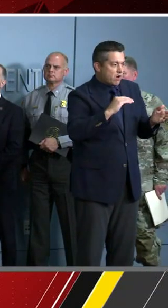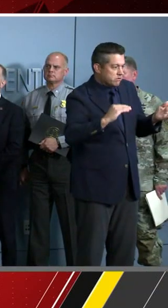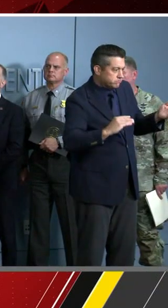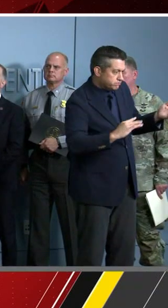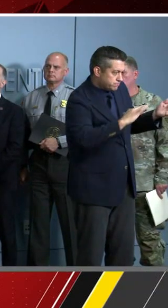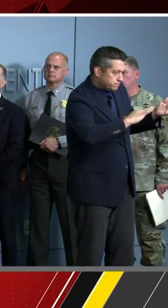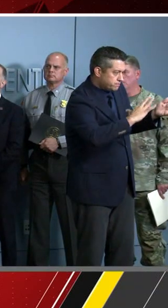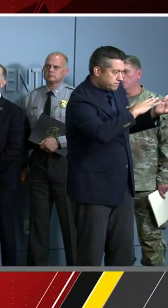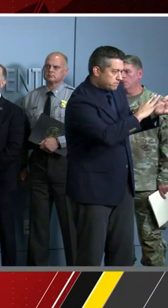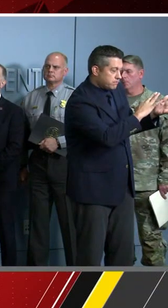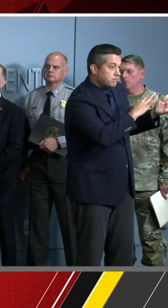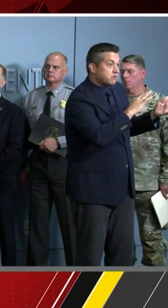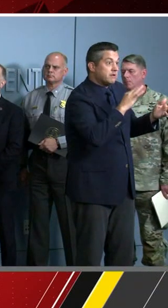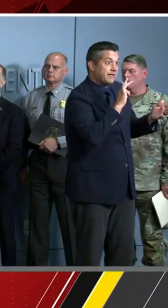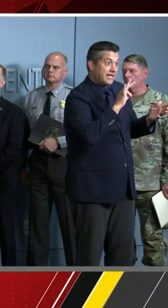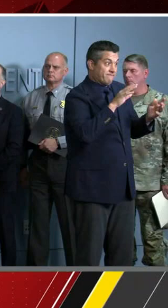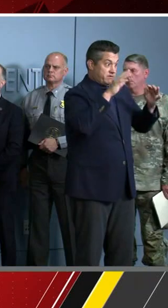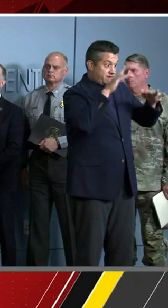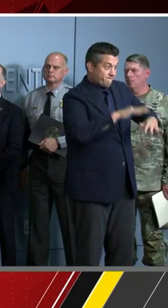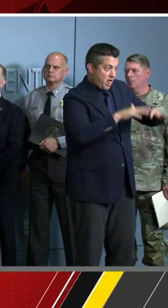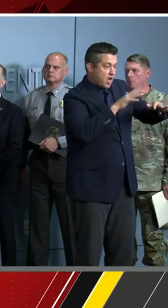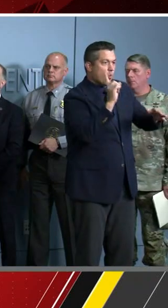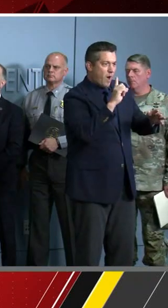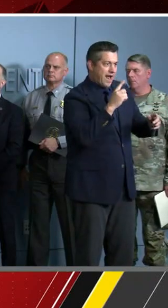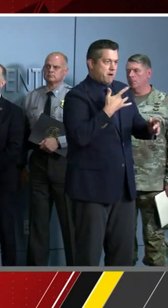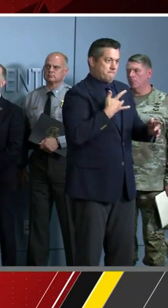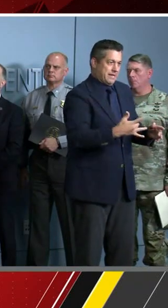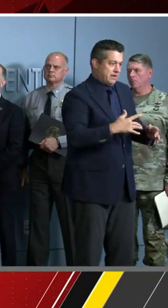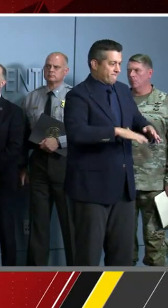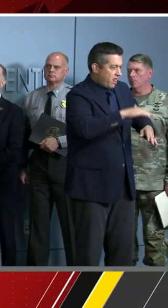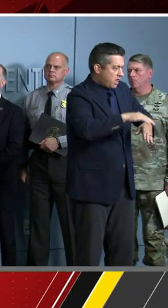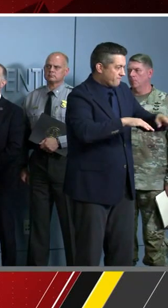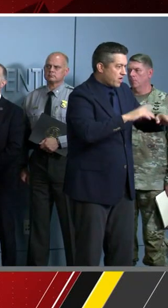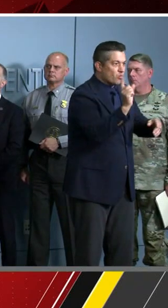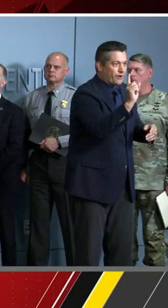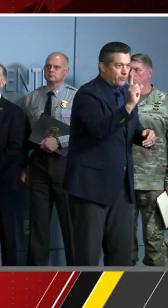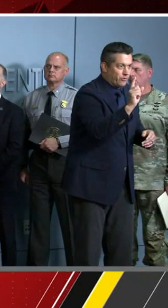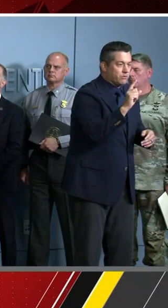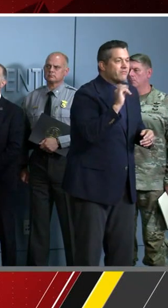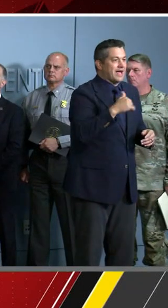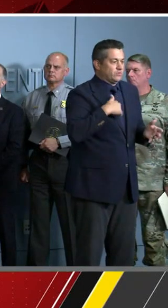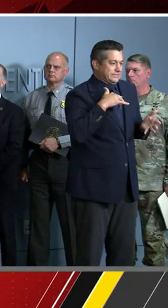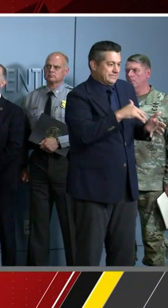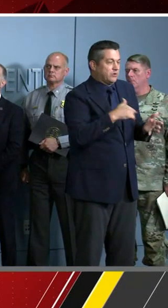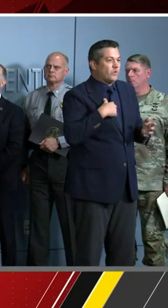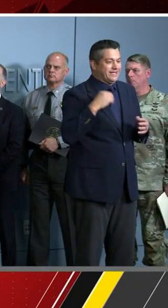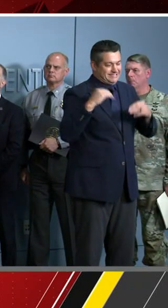flooding stage. And so we've put